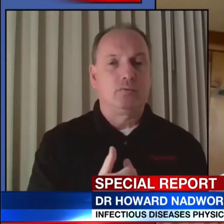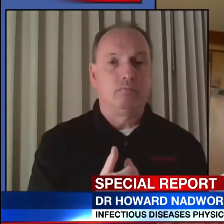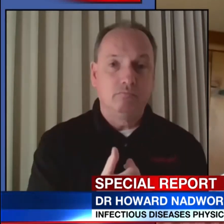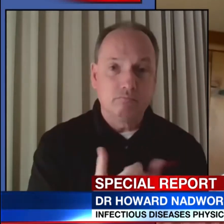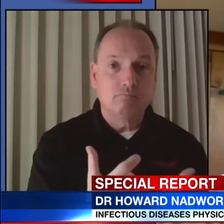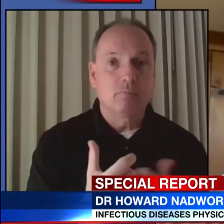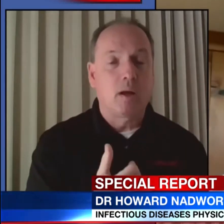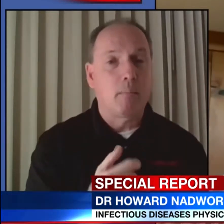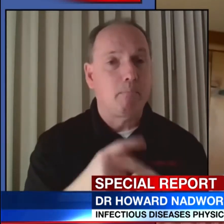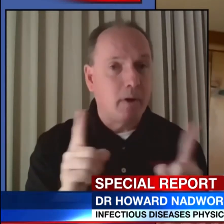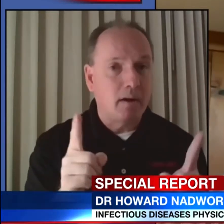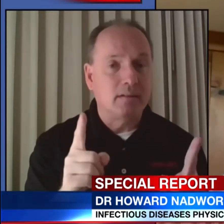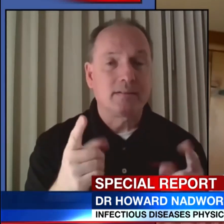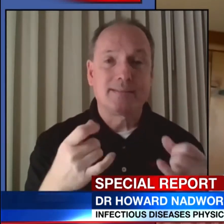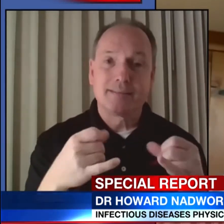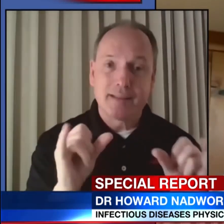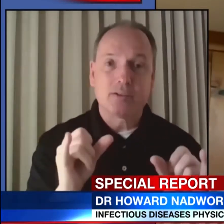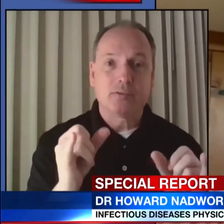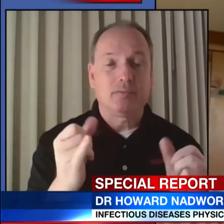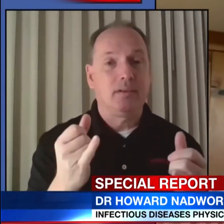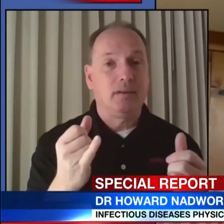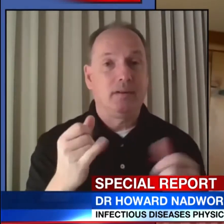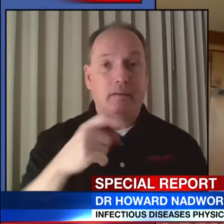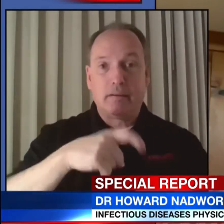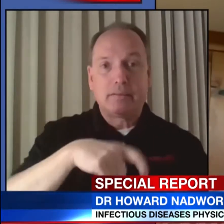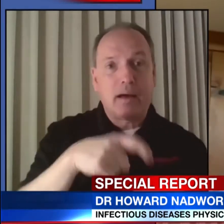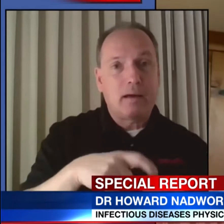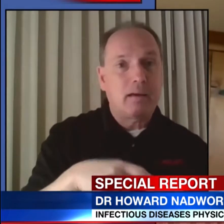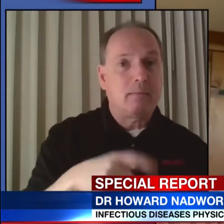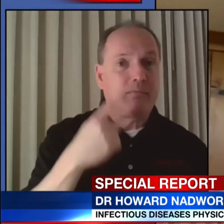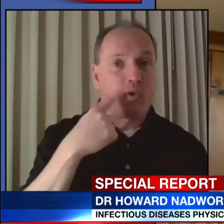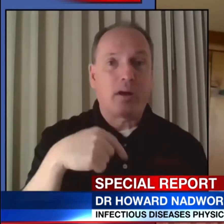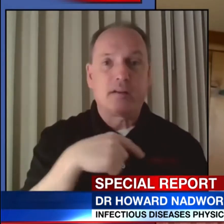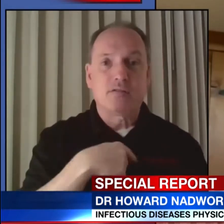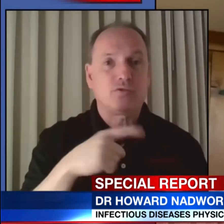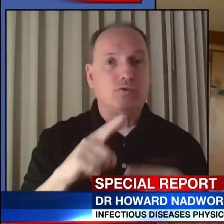VACCINATION, MASK WEARING, OR AVOIDING LARGE CROWDS, PARTICULARLY UNMASKED AND INDOORS.